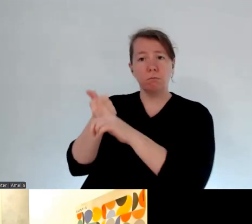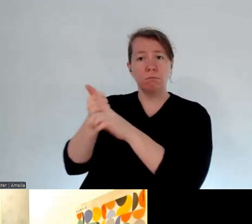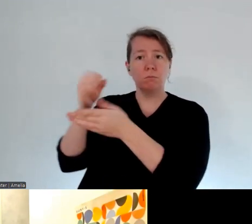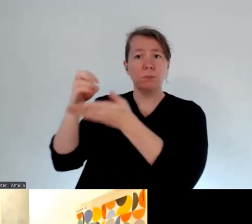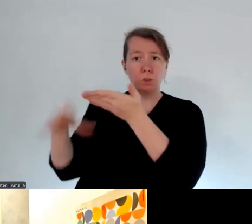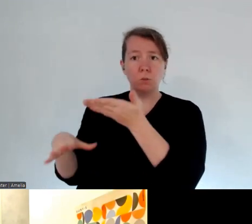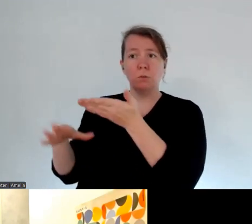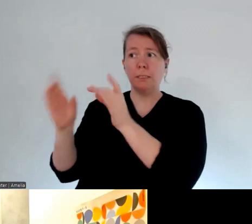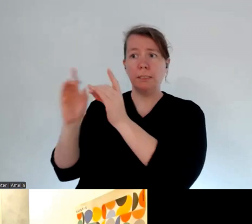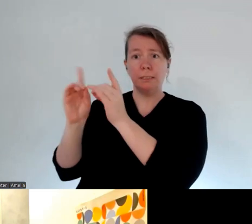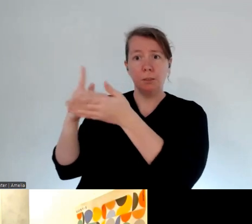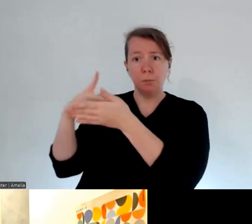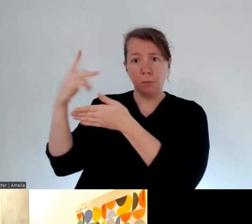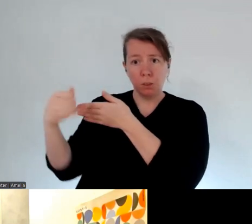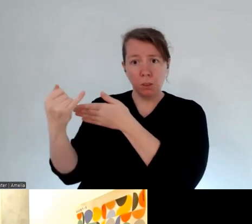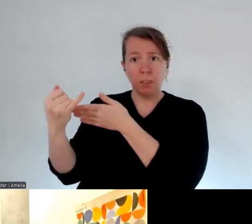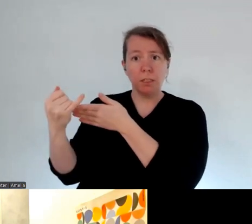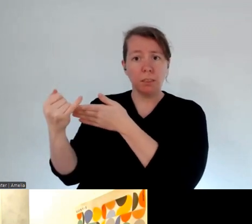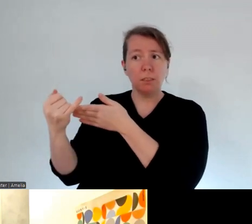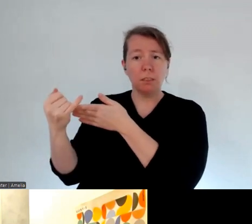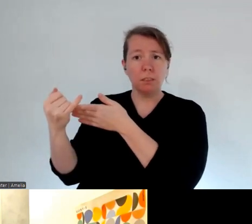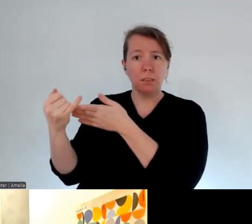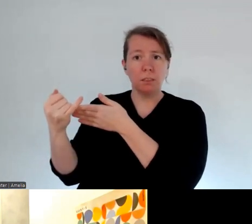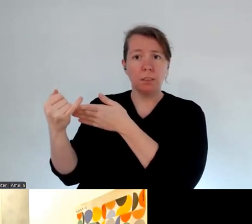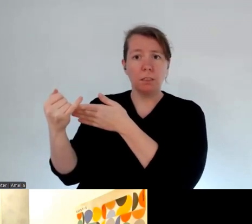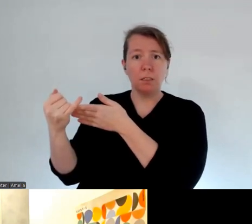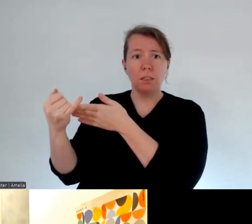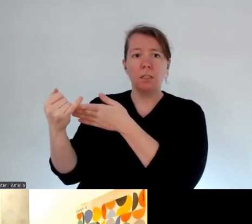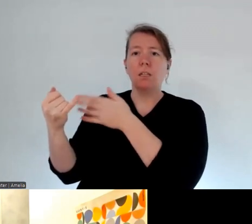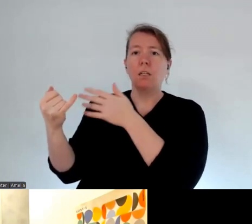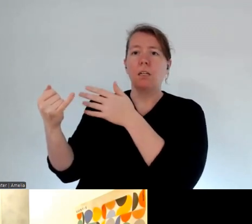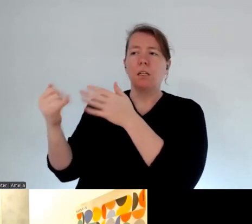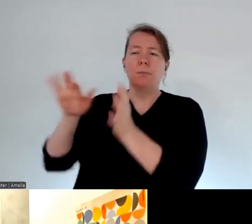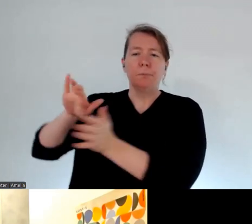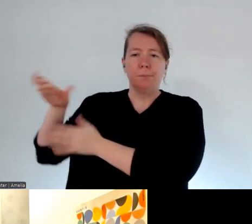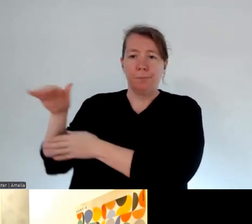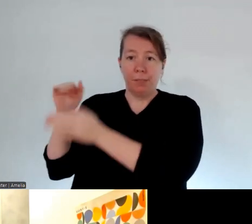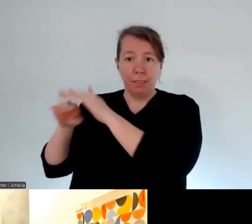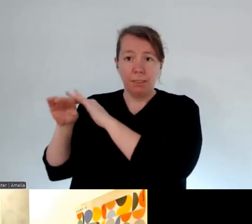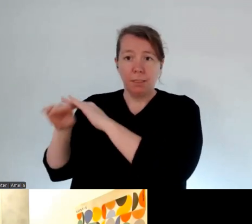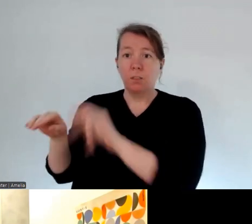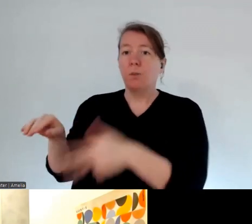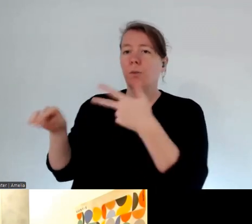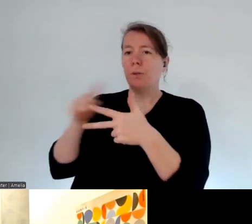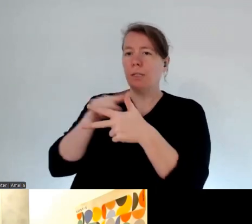I would say aside from accessibility, there are three things that I always have in my mind for - for a digital project.